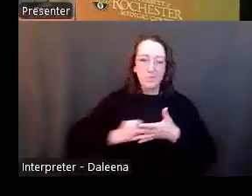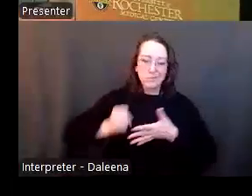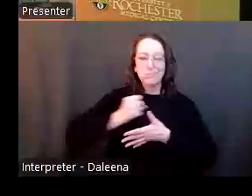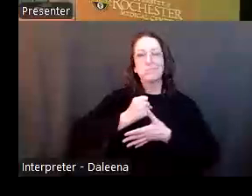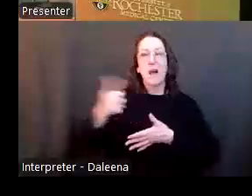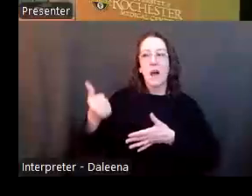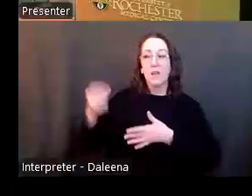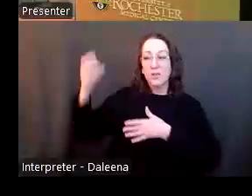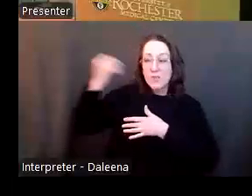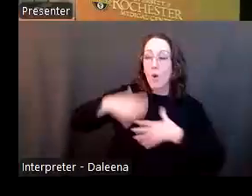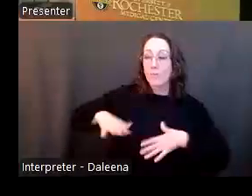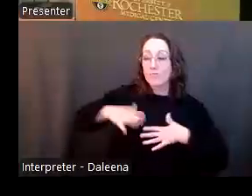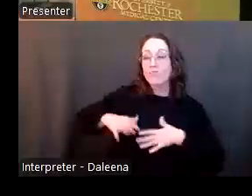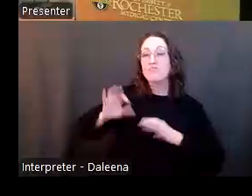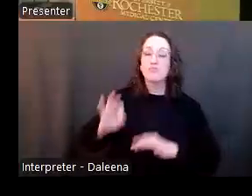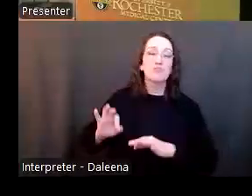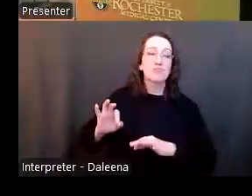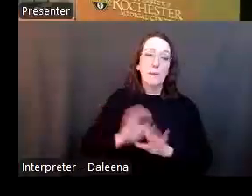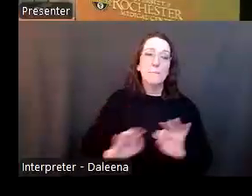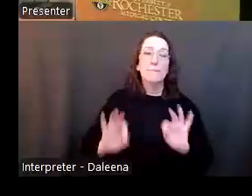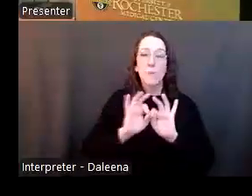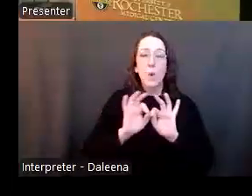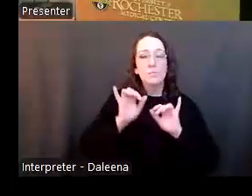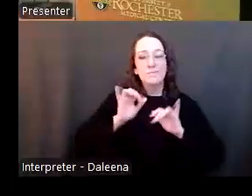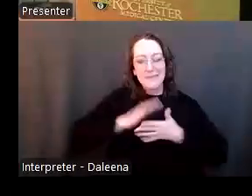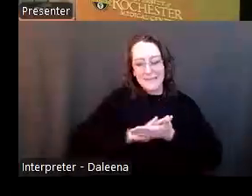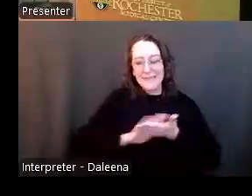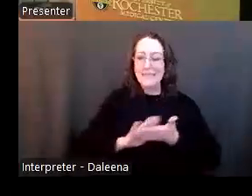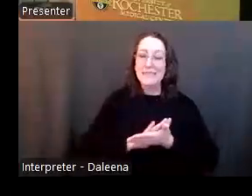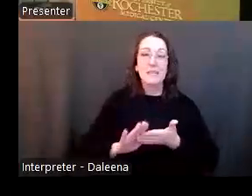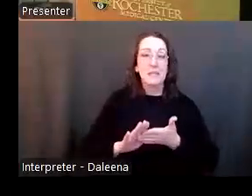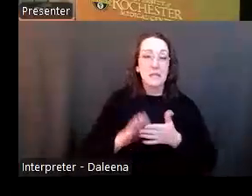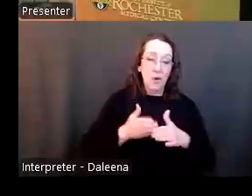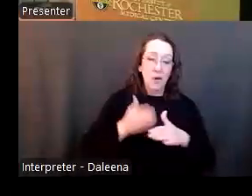getting dressed important to stay clean so when he came for his post hospitalization visit at